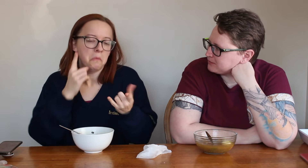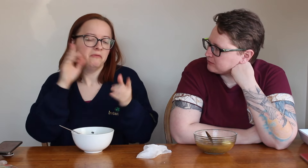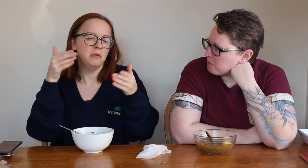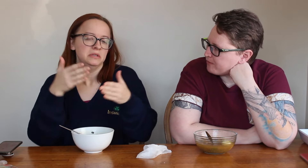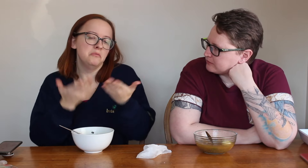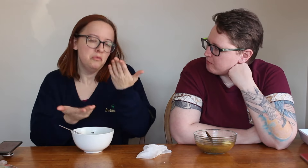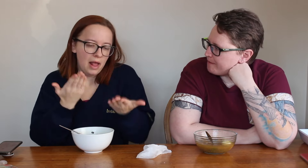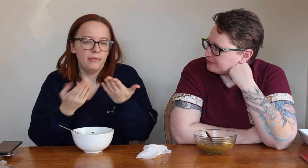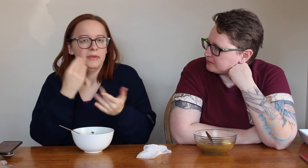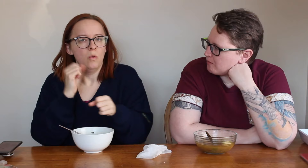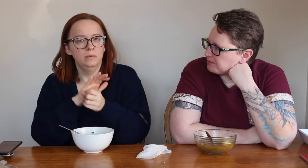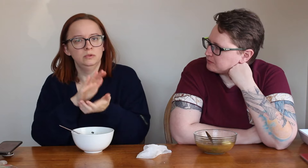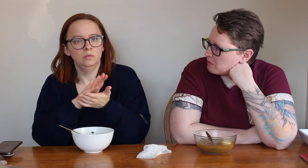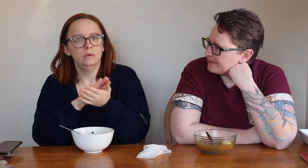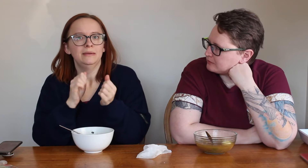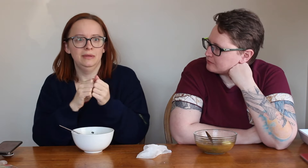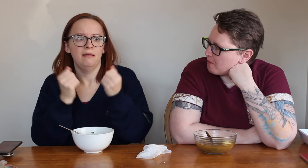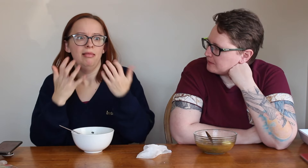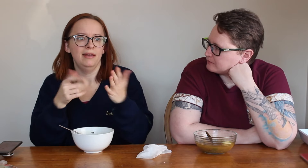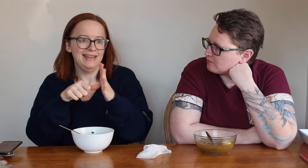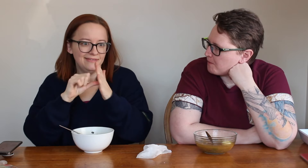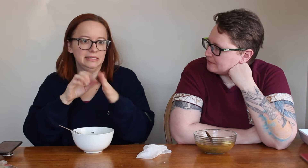So, I mean that might be something in the future if we ever get in a better financial situation